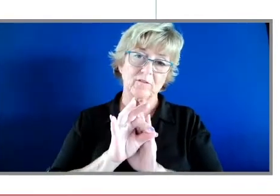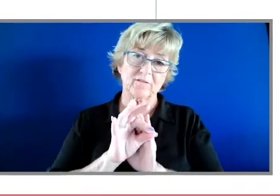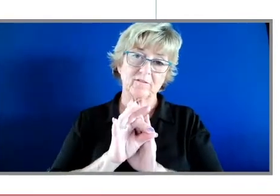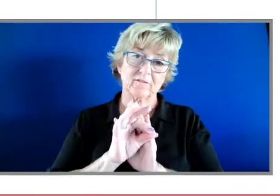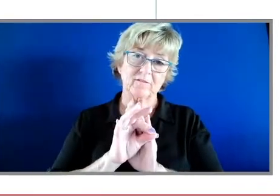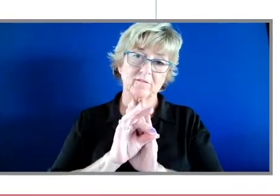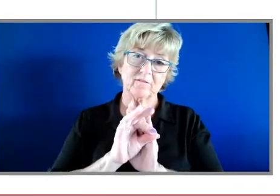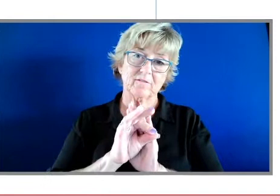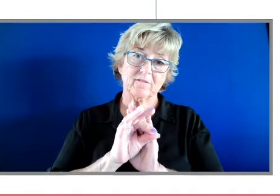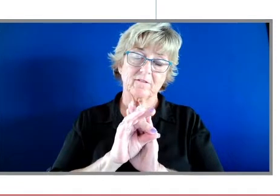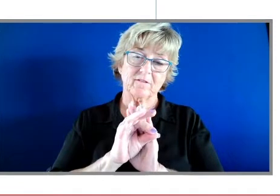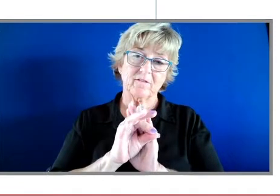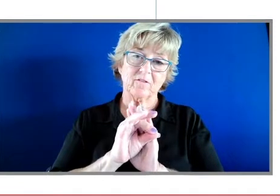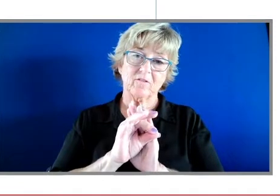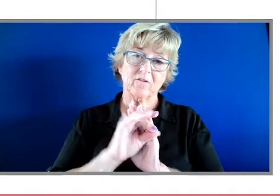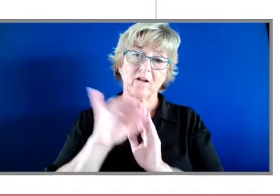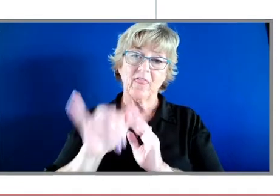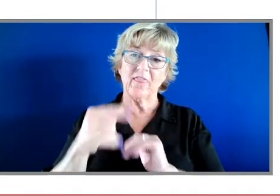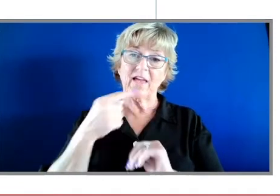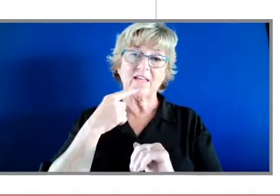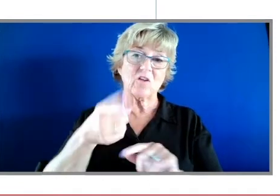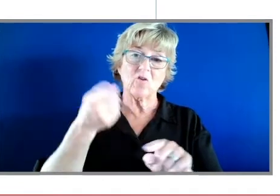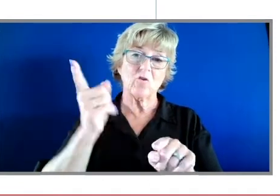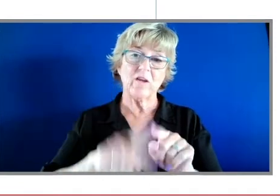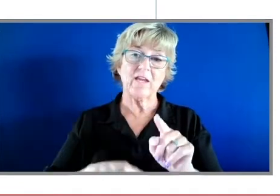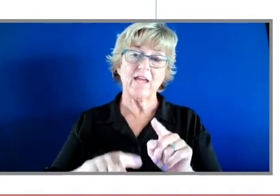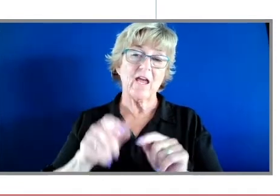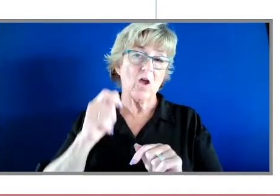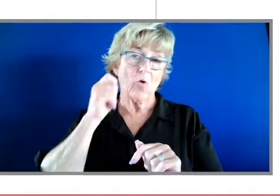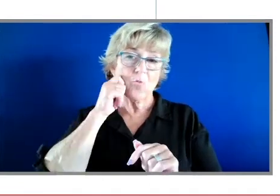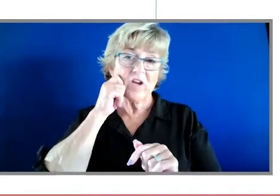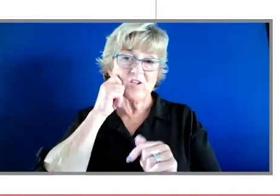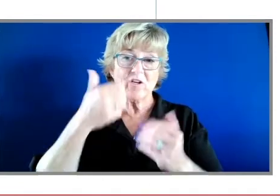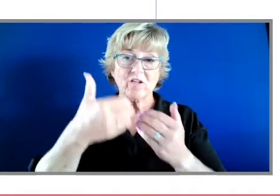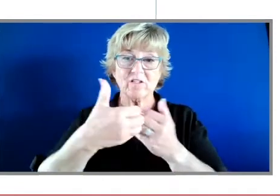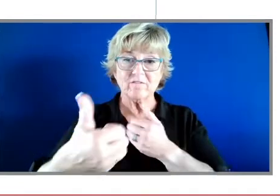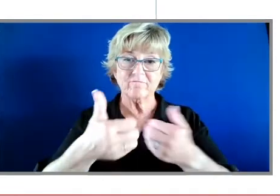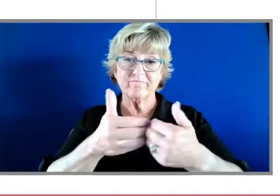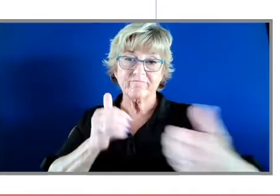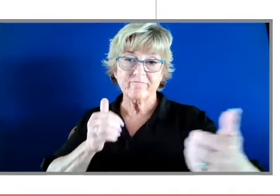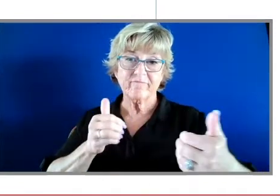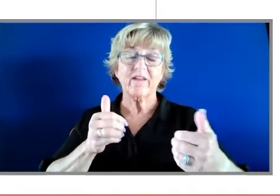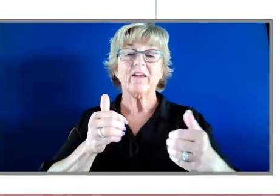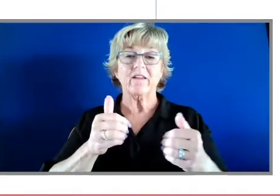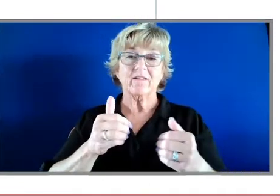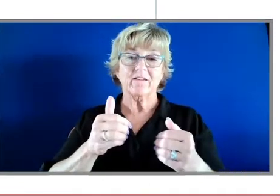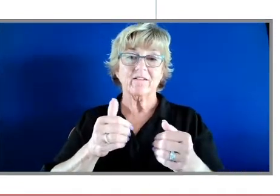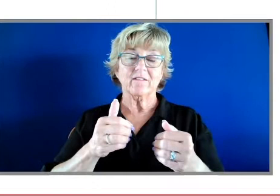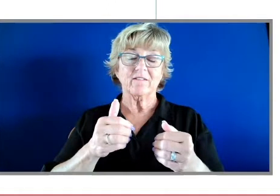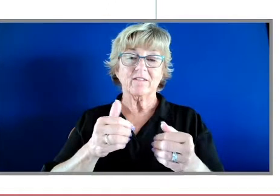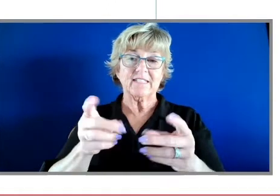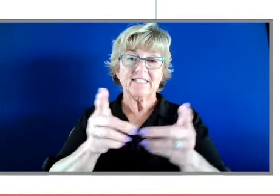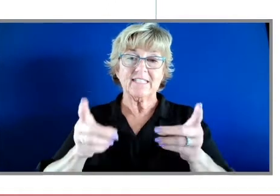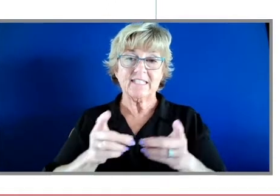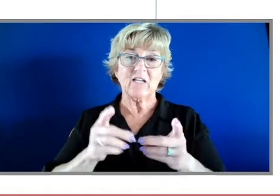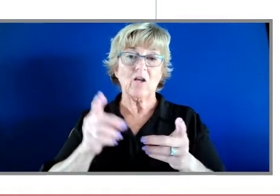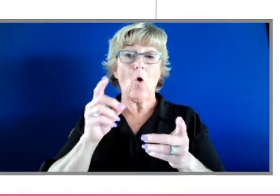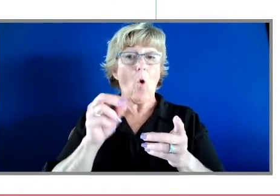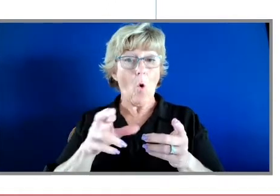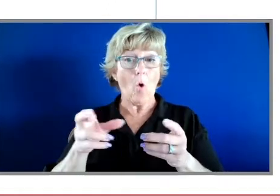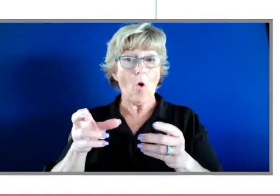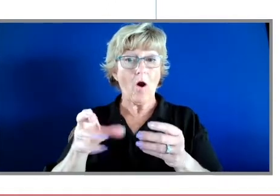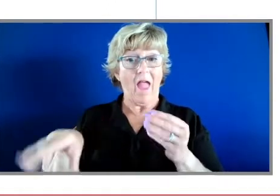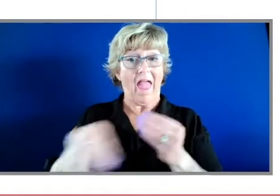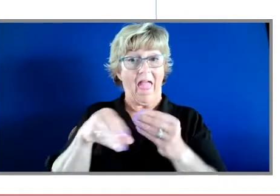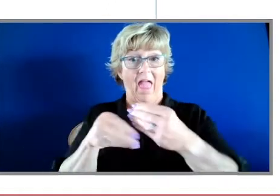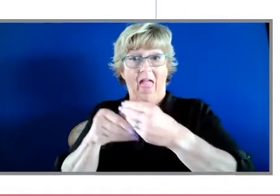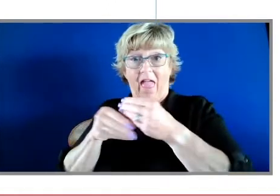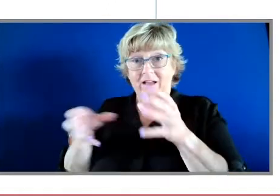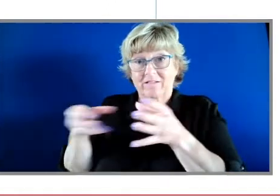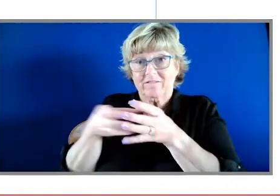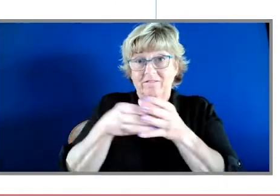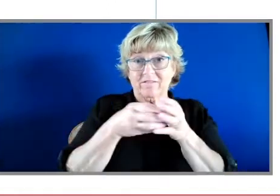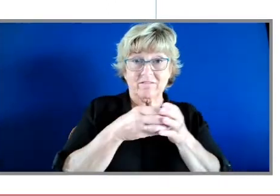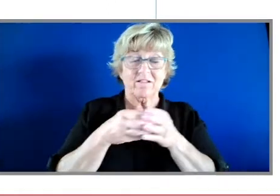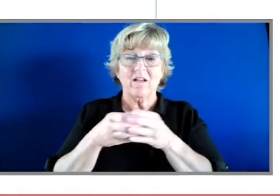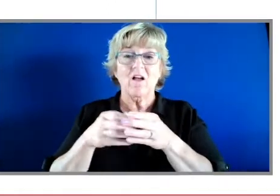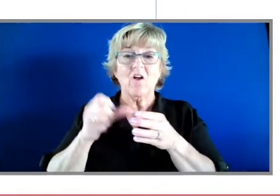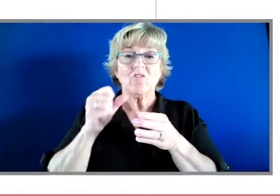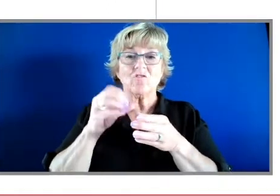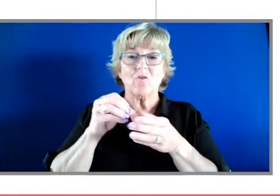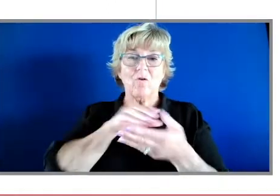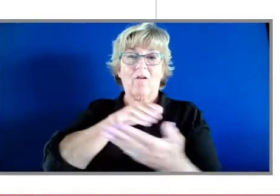Studio: that's basically a statement that route that says, you cannot racially JEREMY gerrymandered districts by